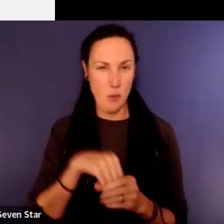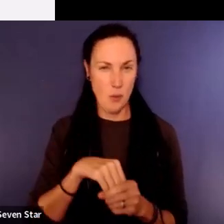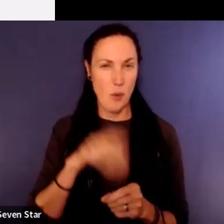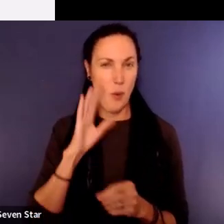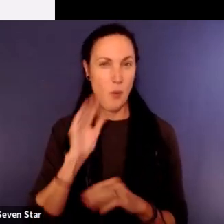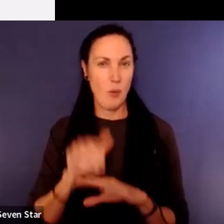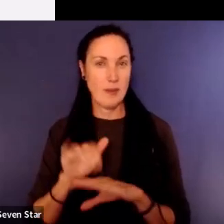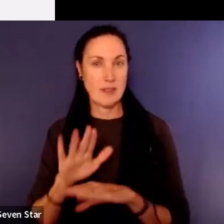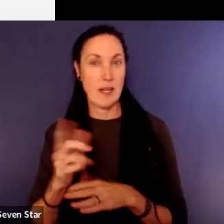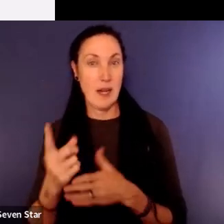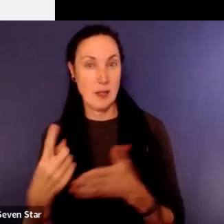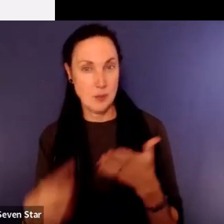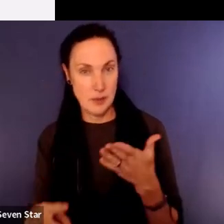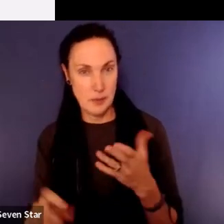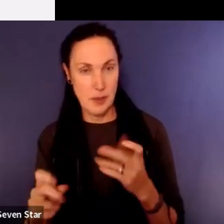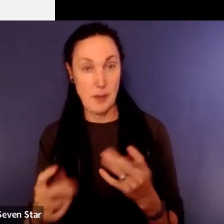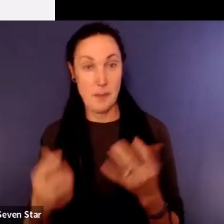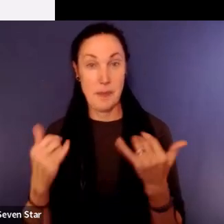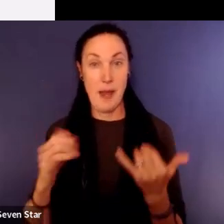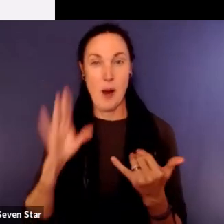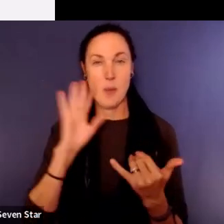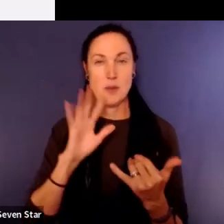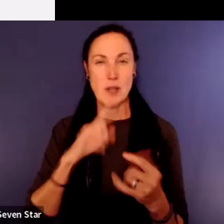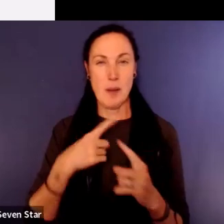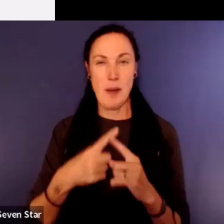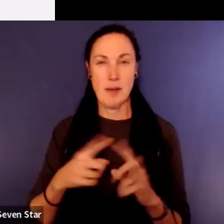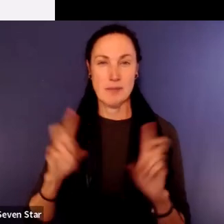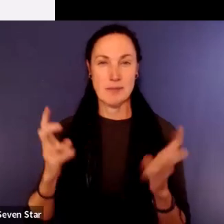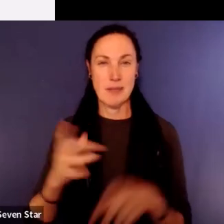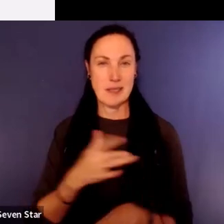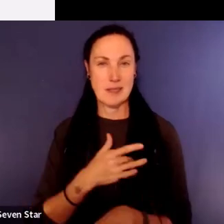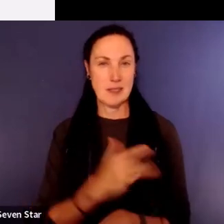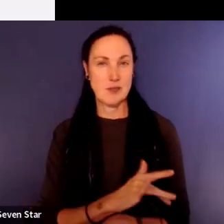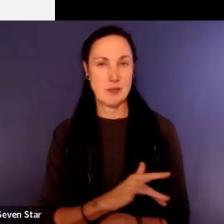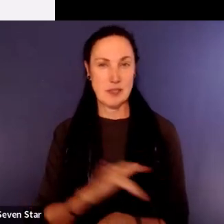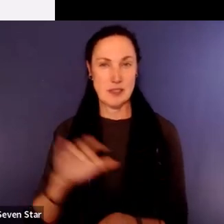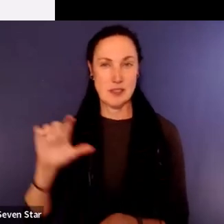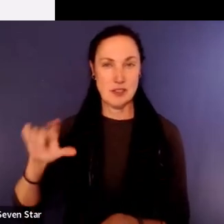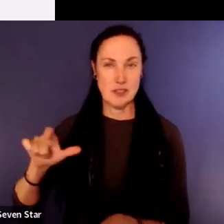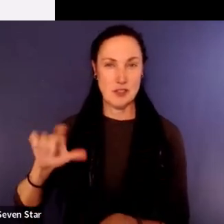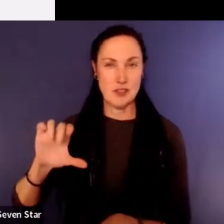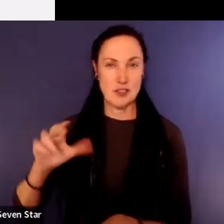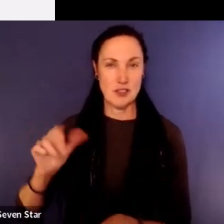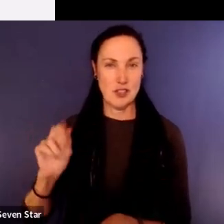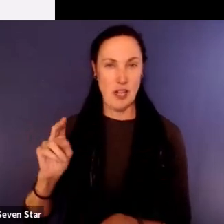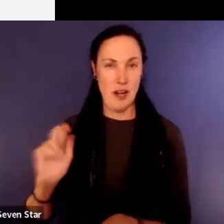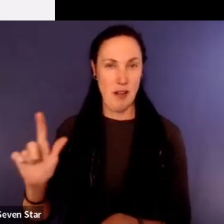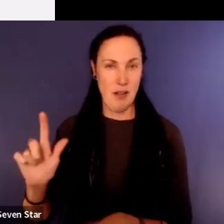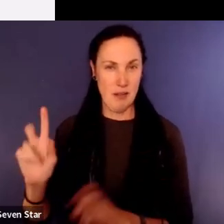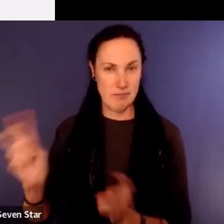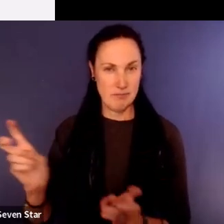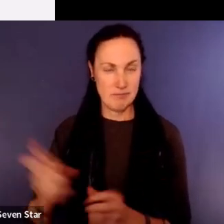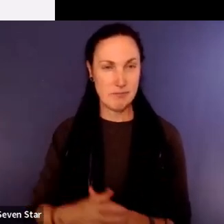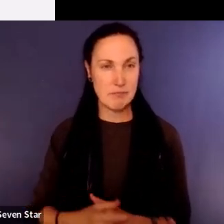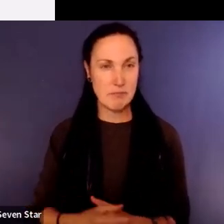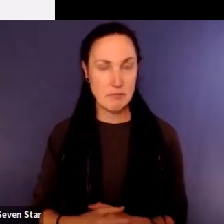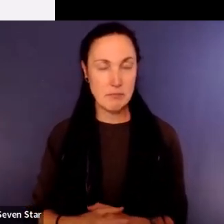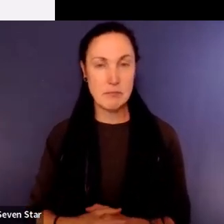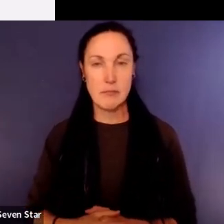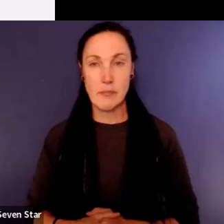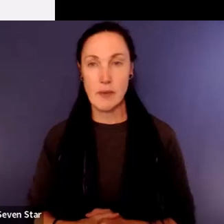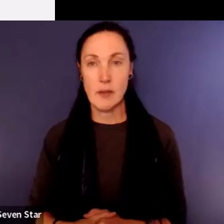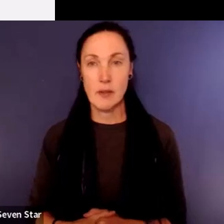channels. It has been adapted, so understand that there is a reference to it at the bottom